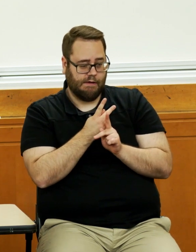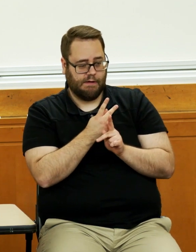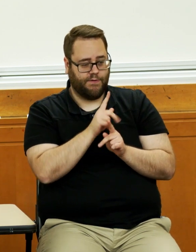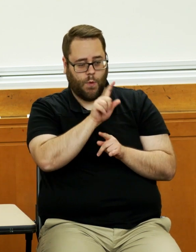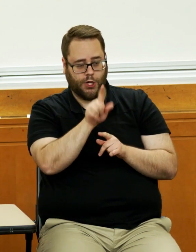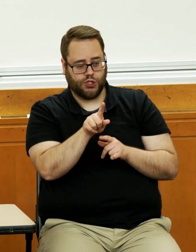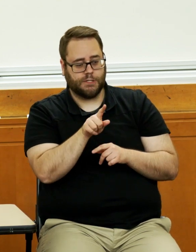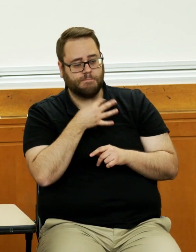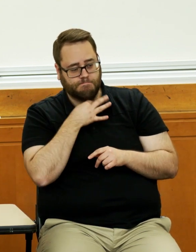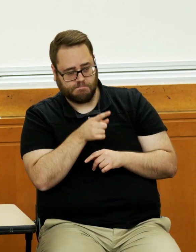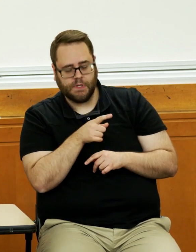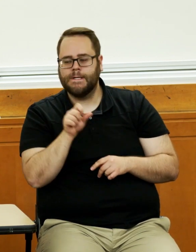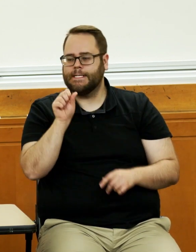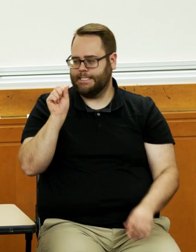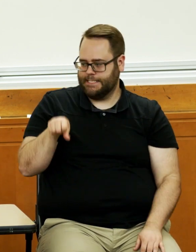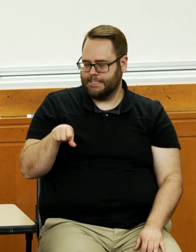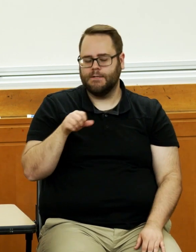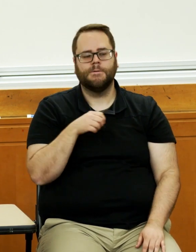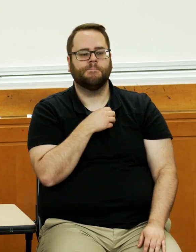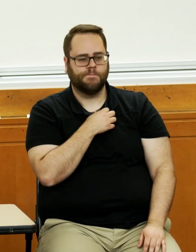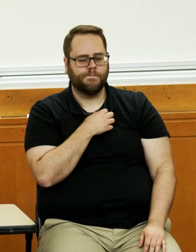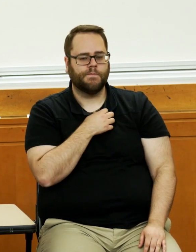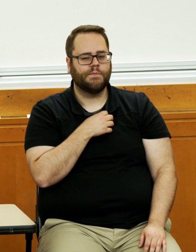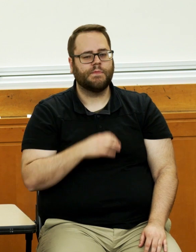Yeah. I mean, I think that